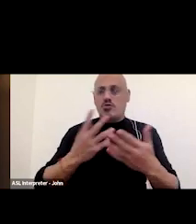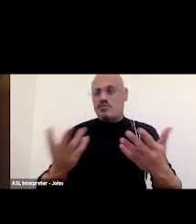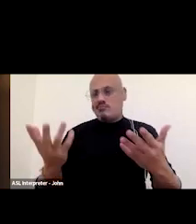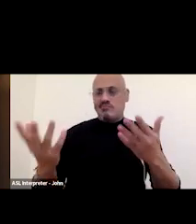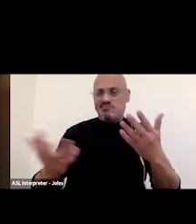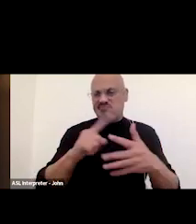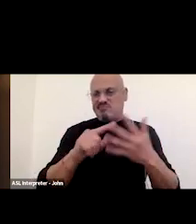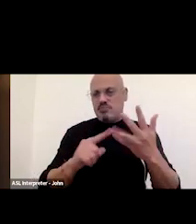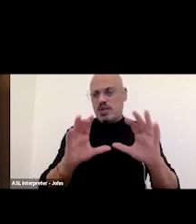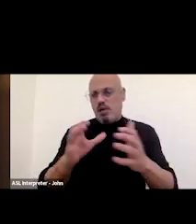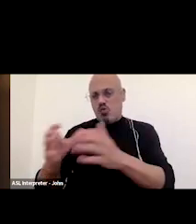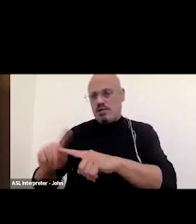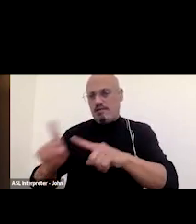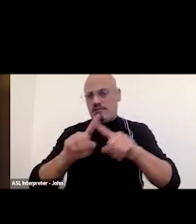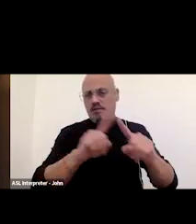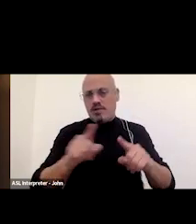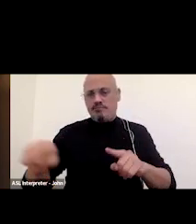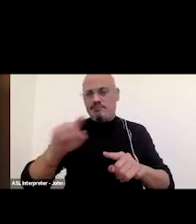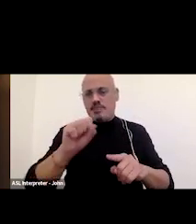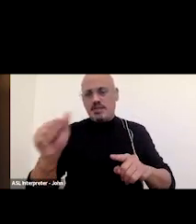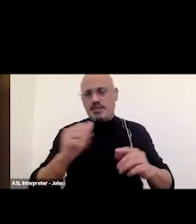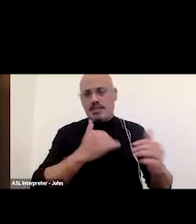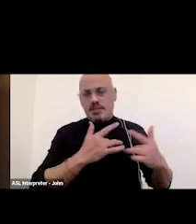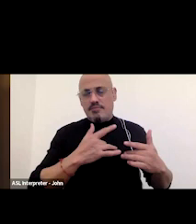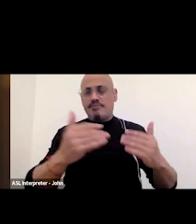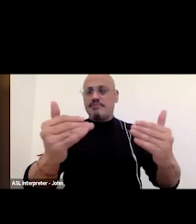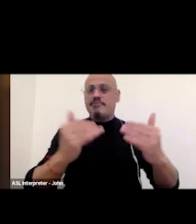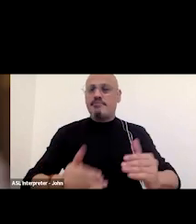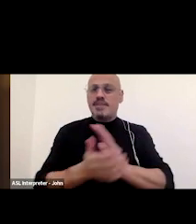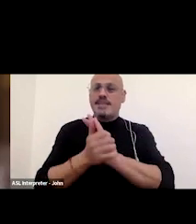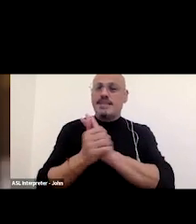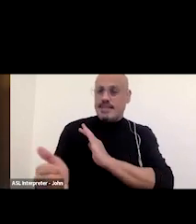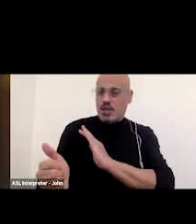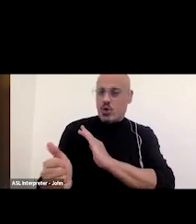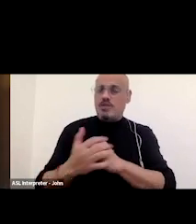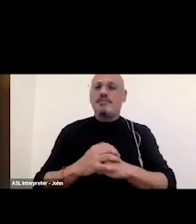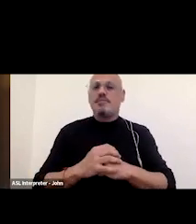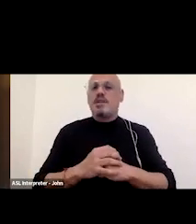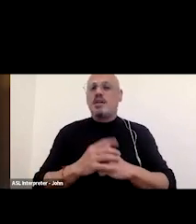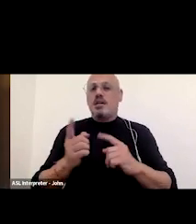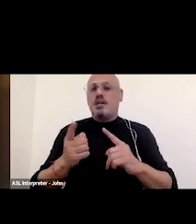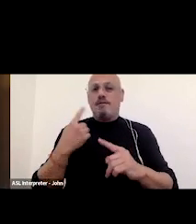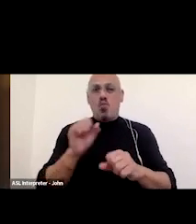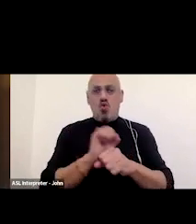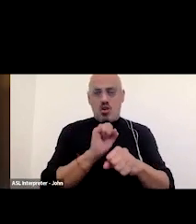those are the categories that they consider. And then skills from work involve whether somebody